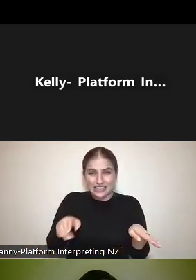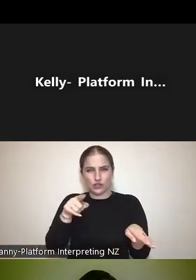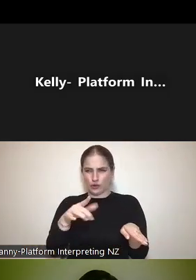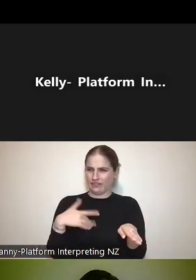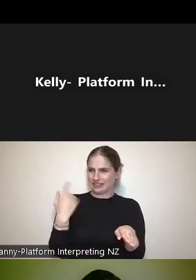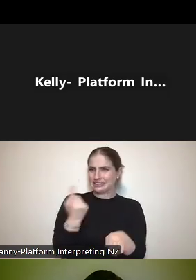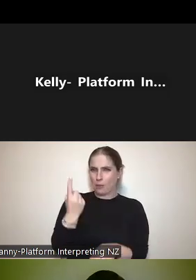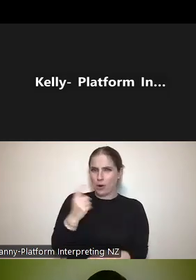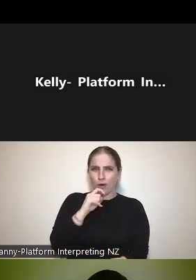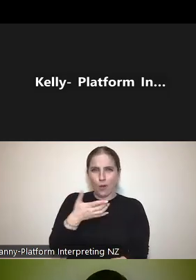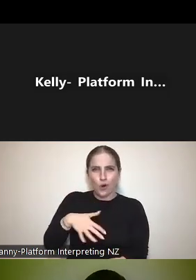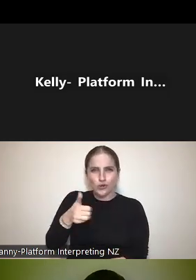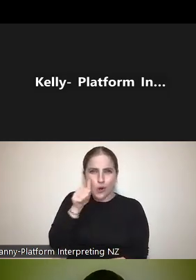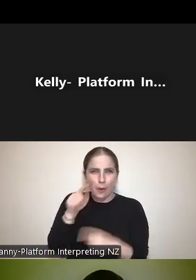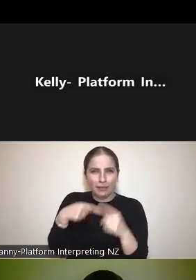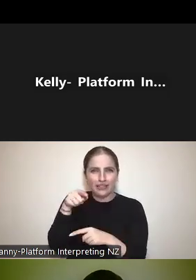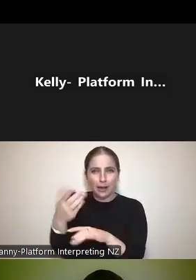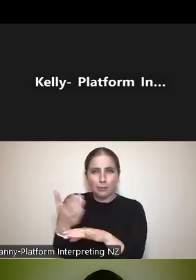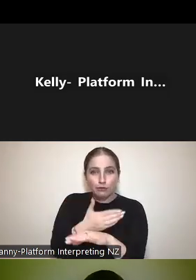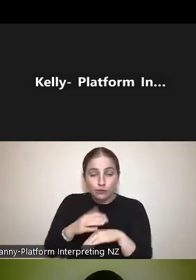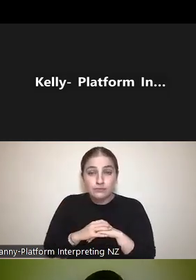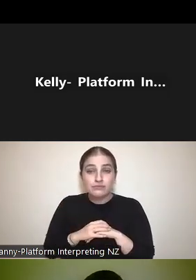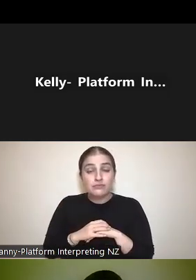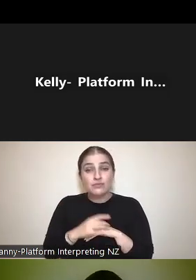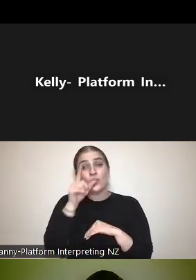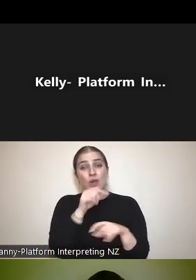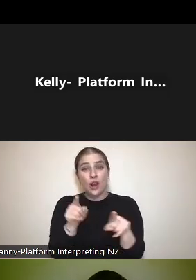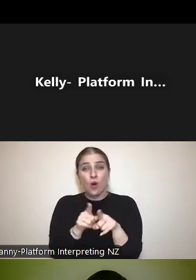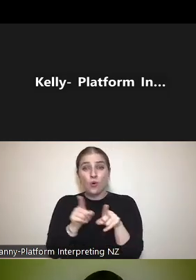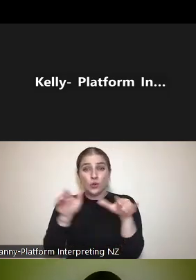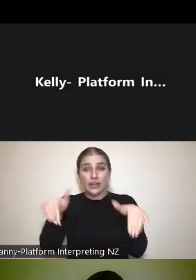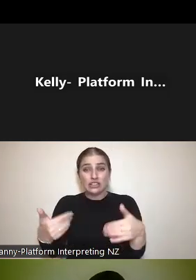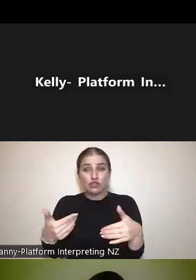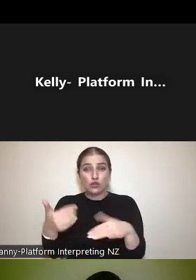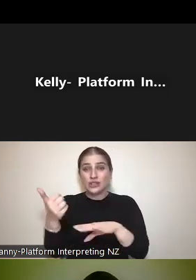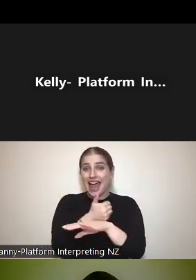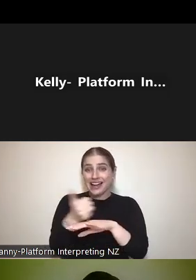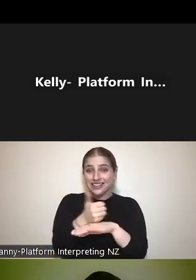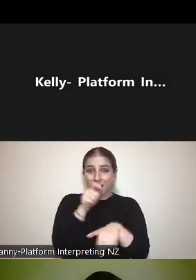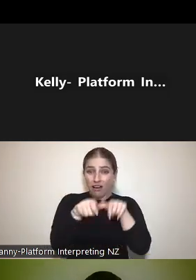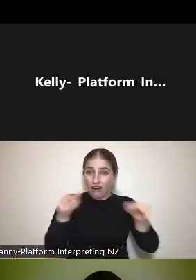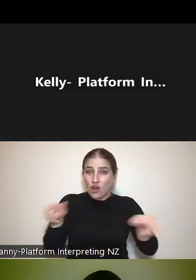can introduce the actors, and they can go through, their voices, if they're yelling or other things.